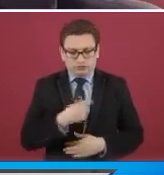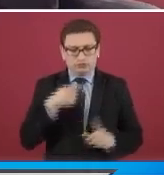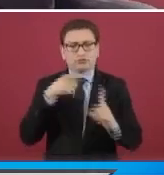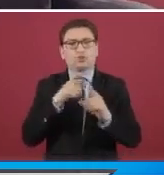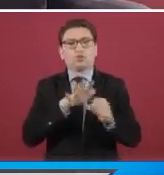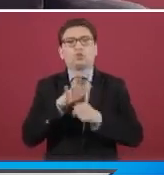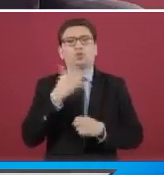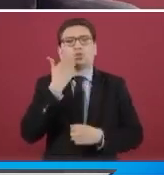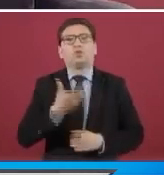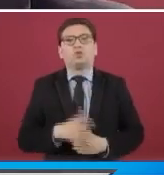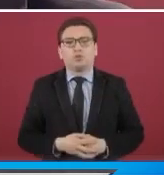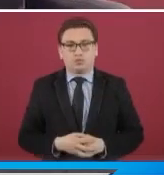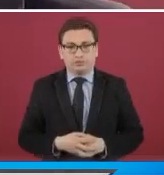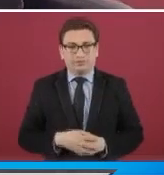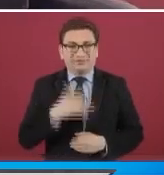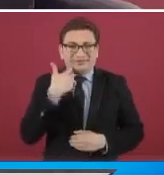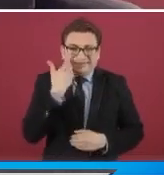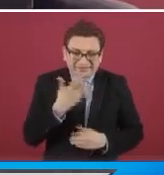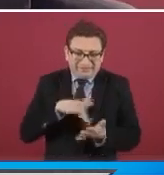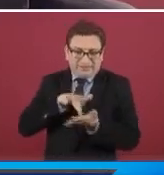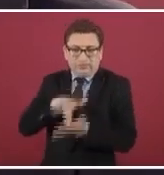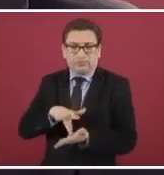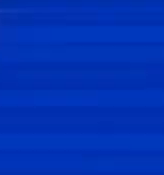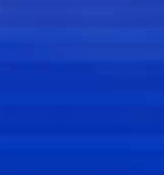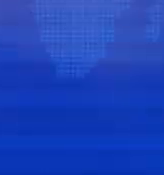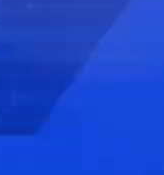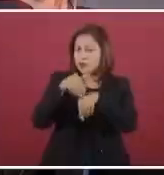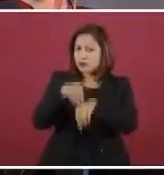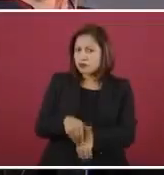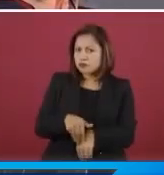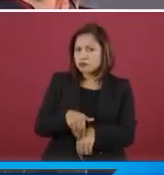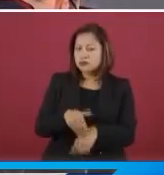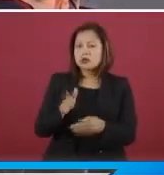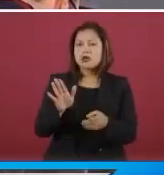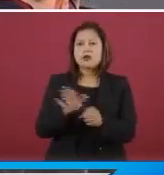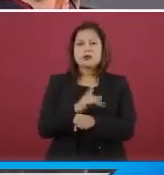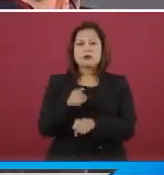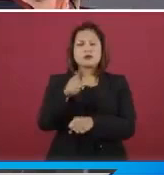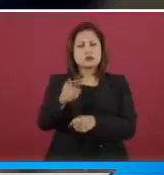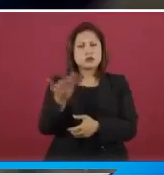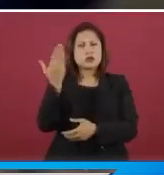since it will be an observer of the management of these resources 5. Government of Los Cabos